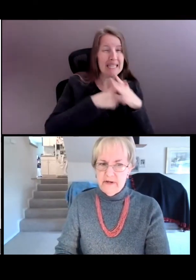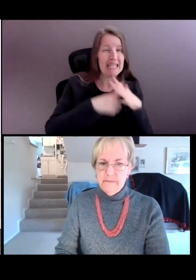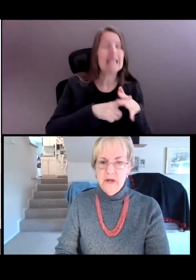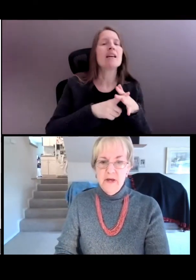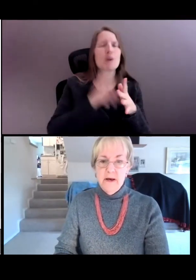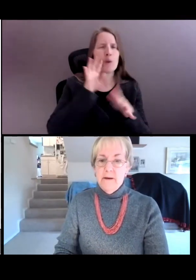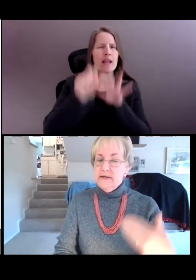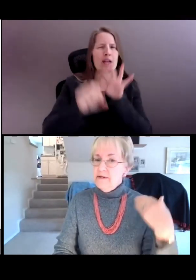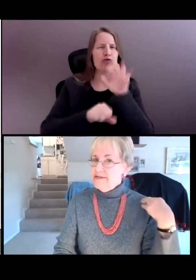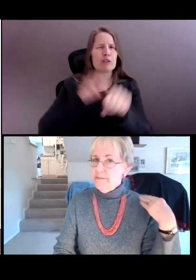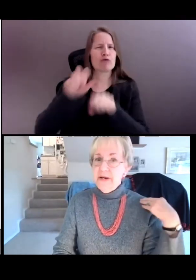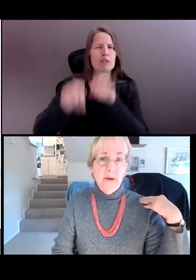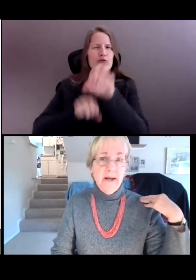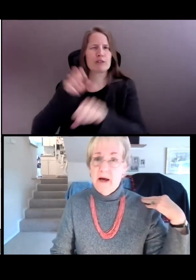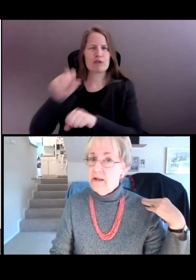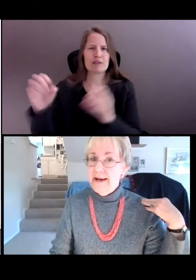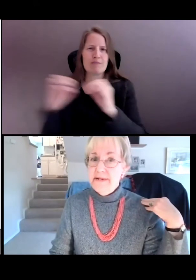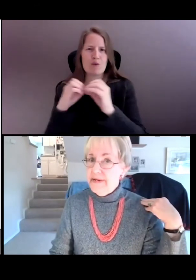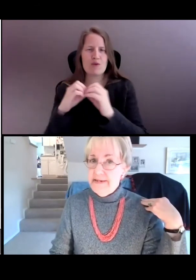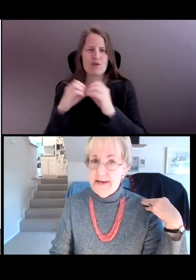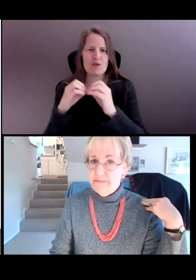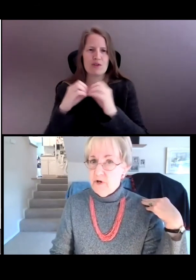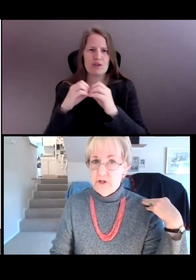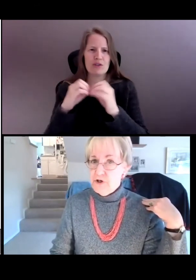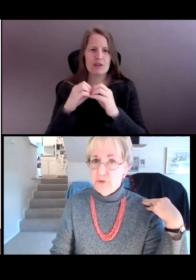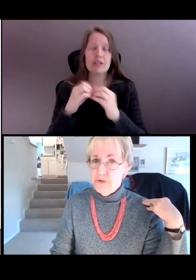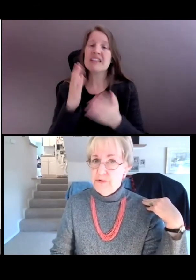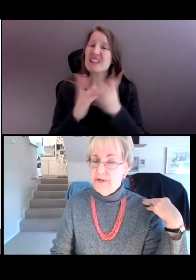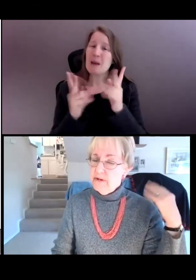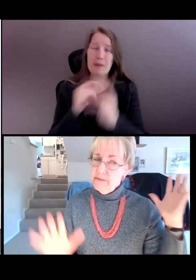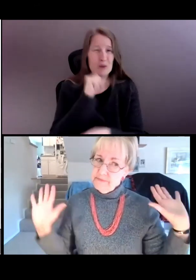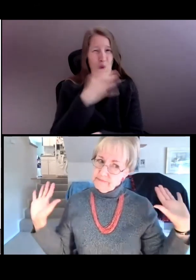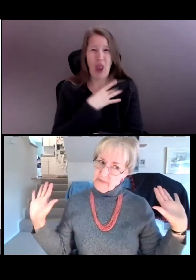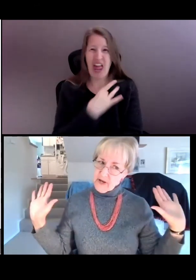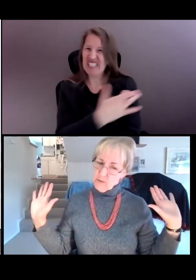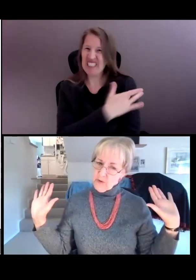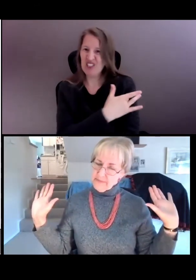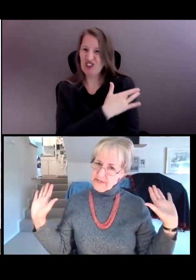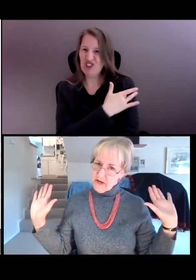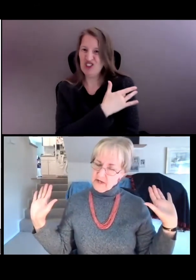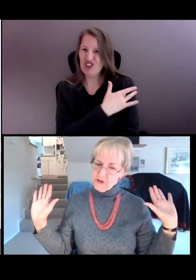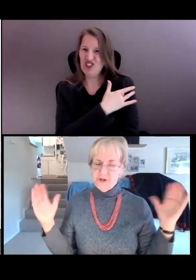Somebody may not like to be tapped on the shoulder "I don't want to be touched"